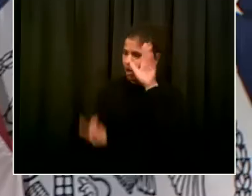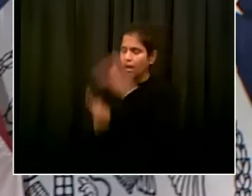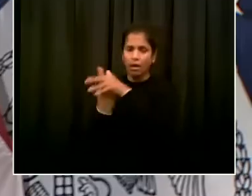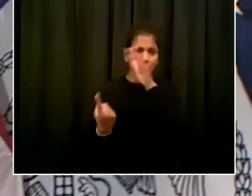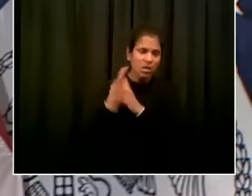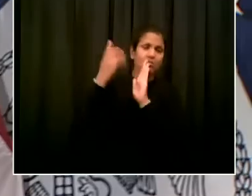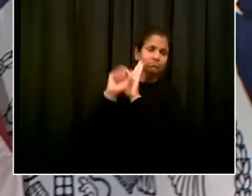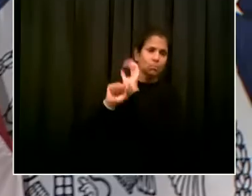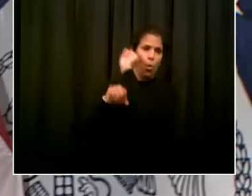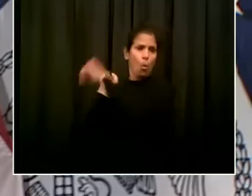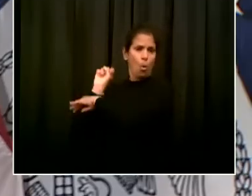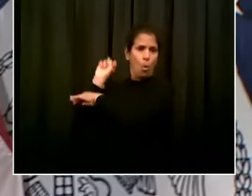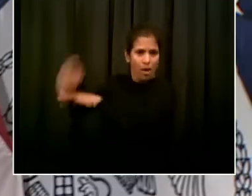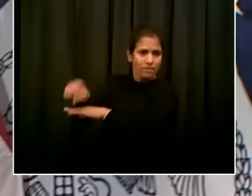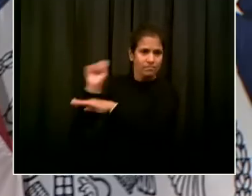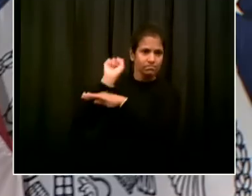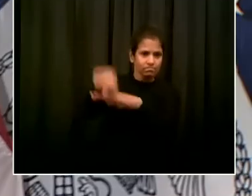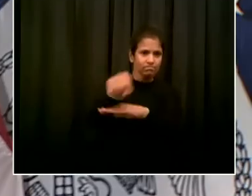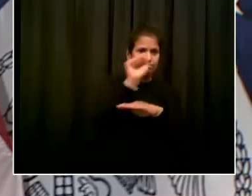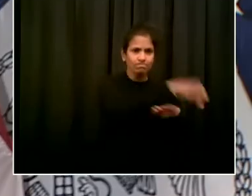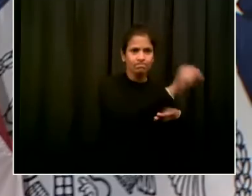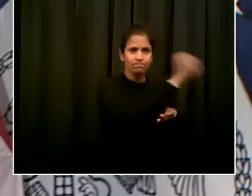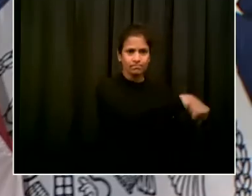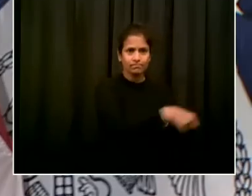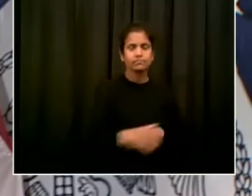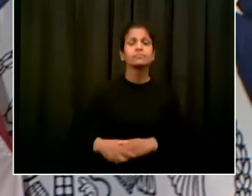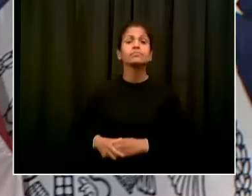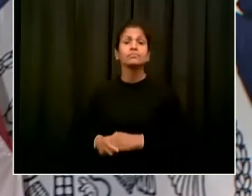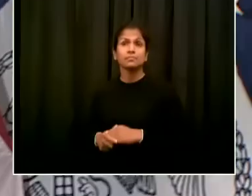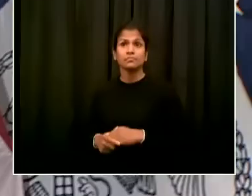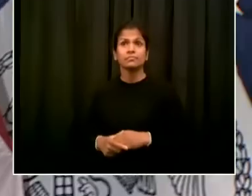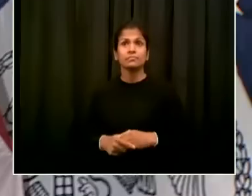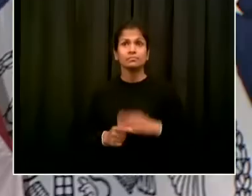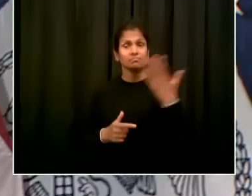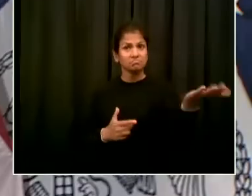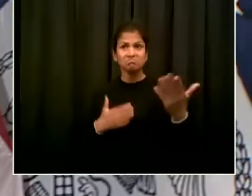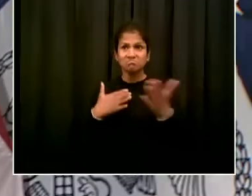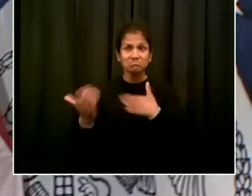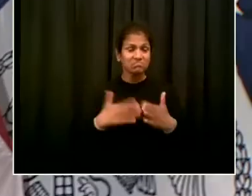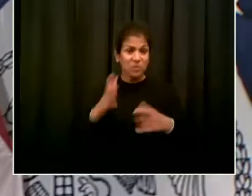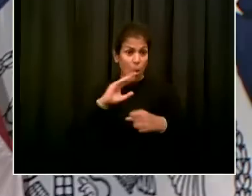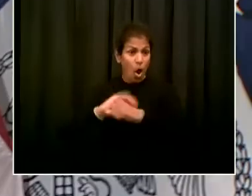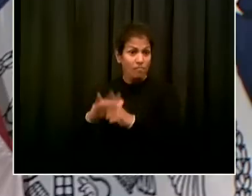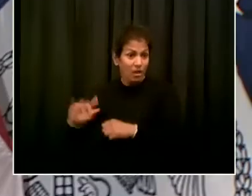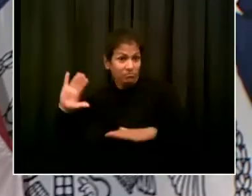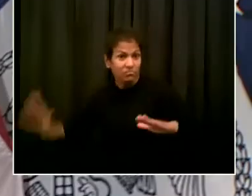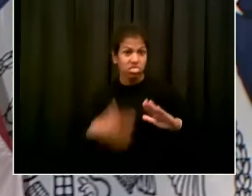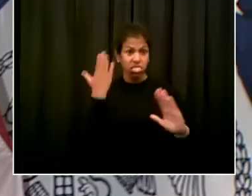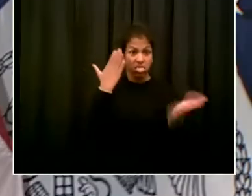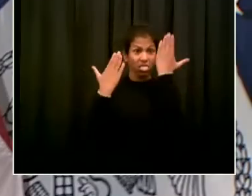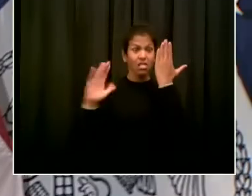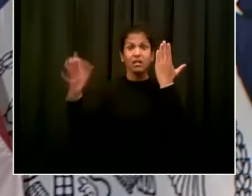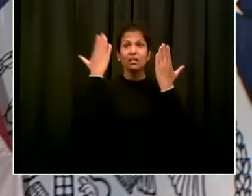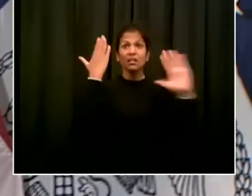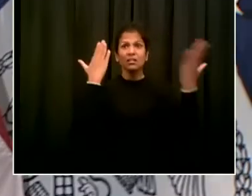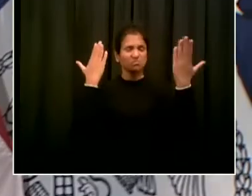CITY COME BACK AND OVERCOME THE